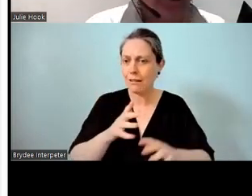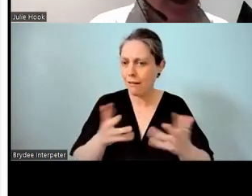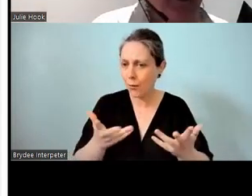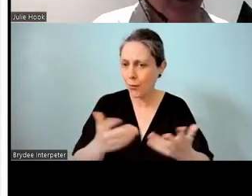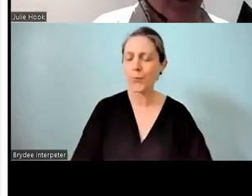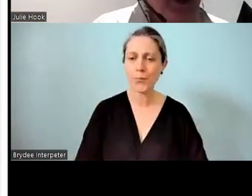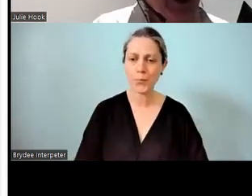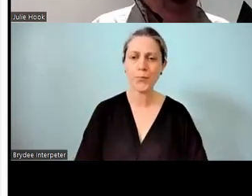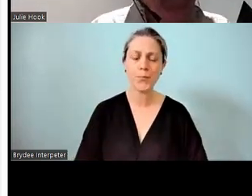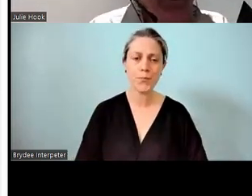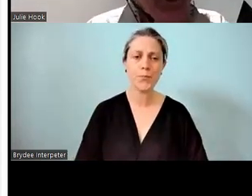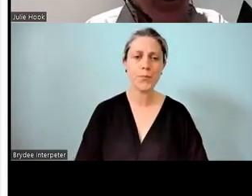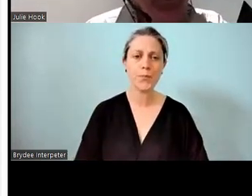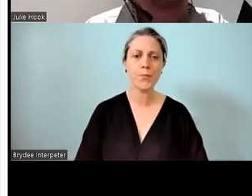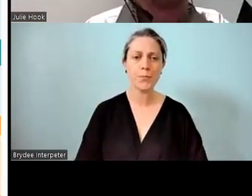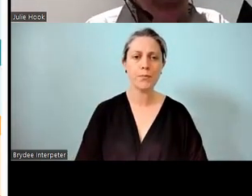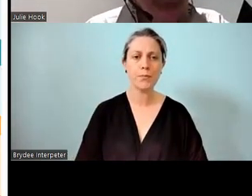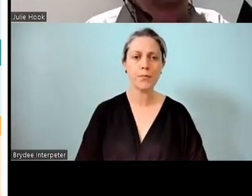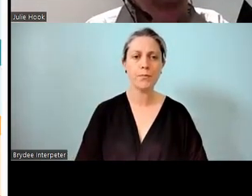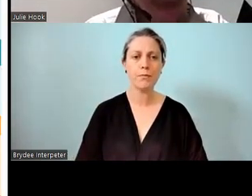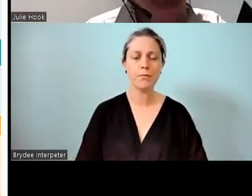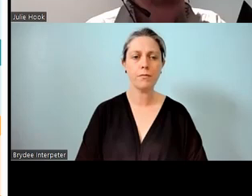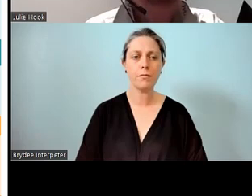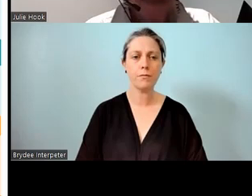Okay, so I'm just going to do,